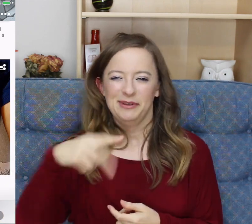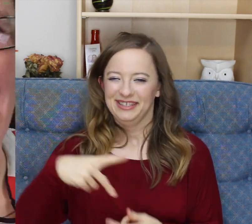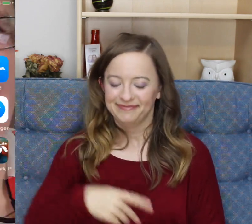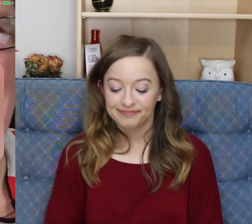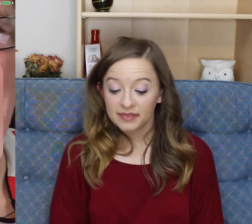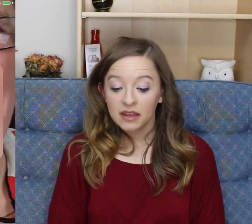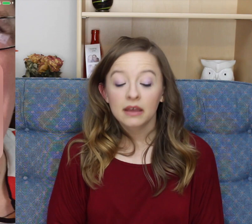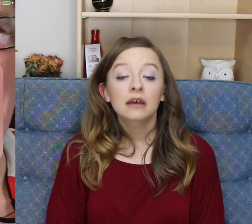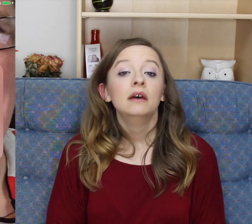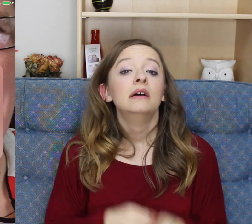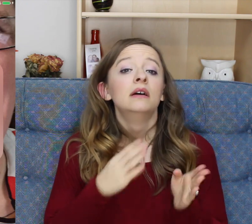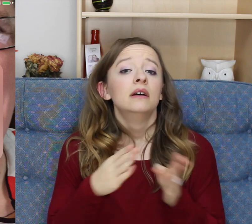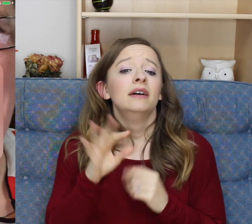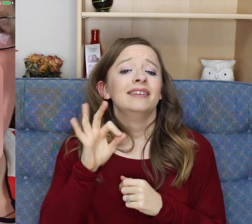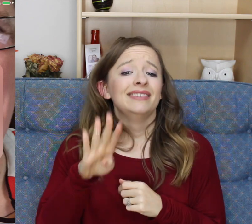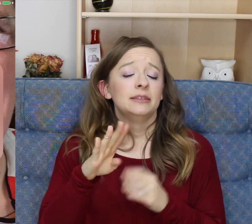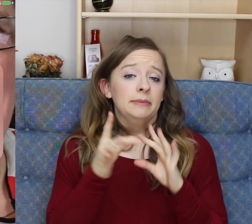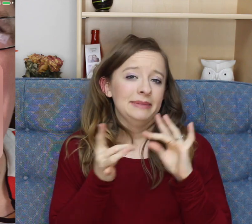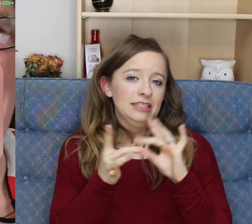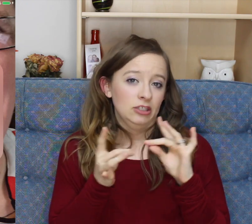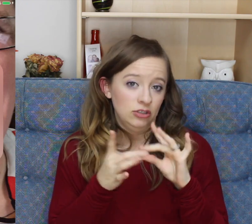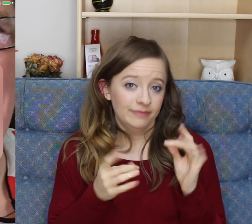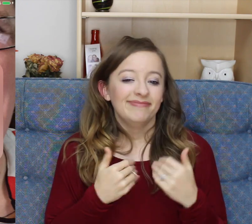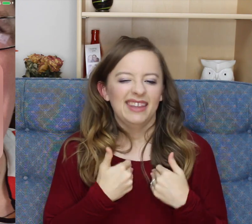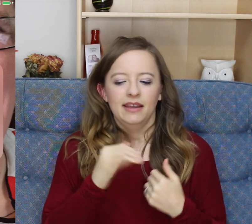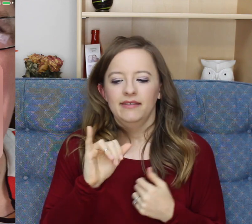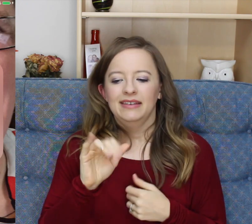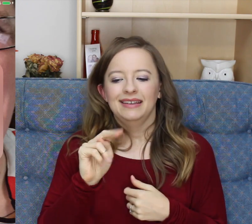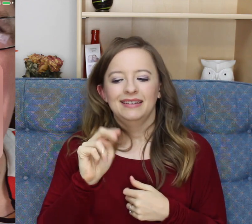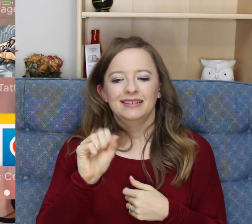Ok, then I have Facebook Messenger, I have Instasize.